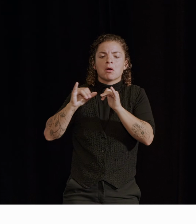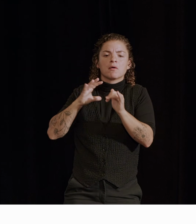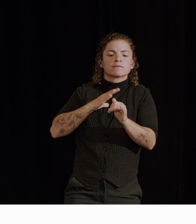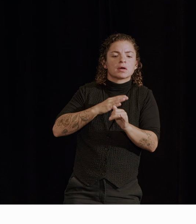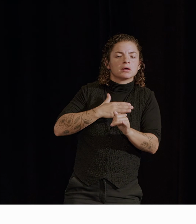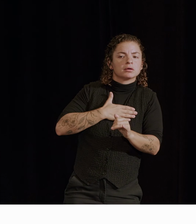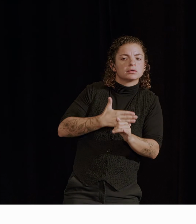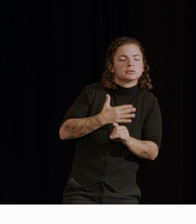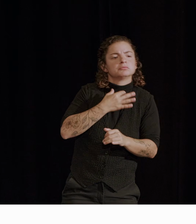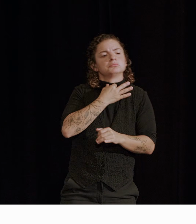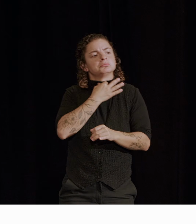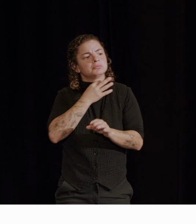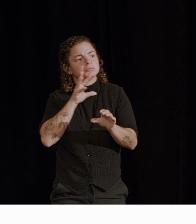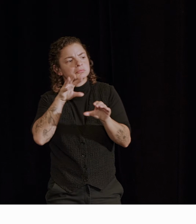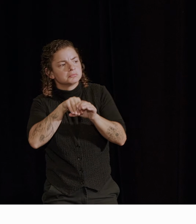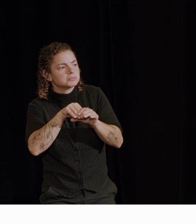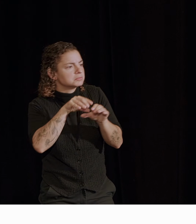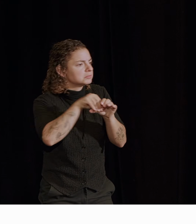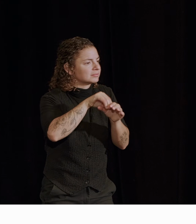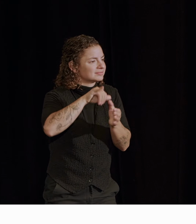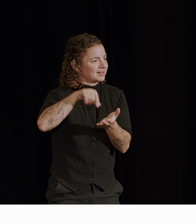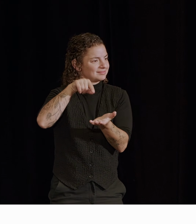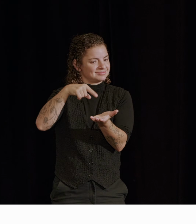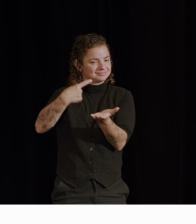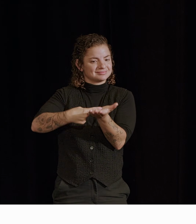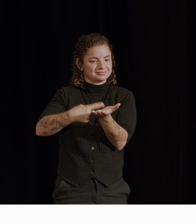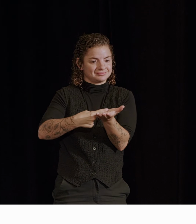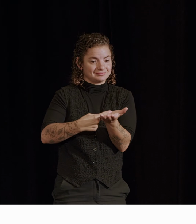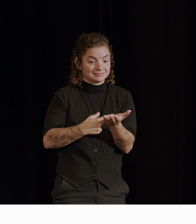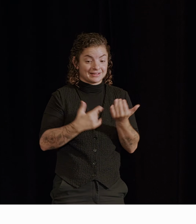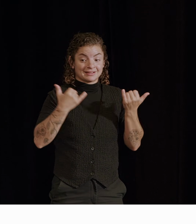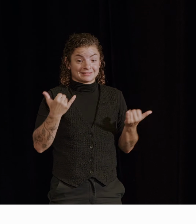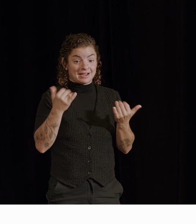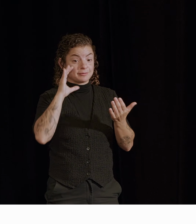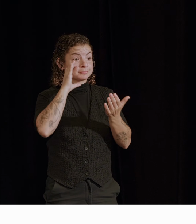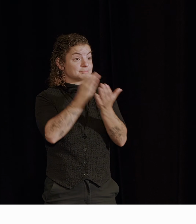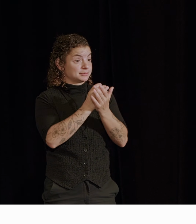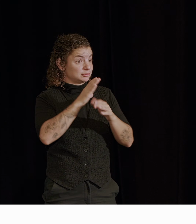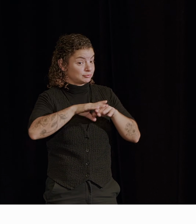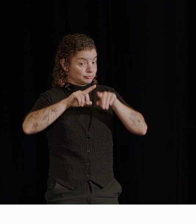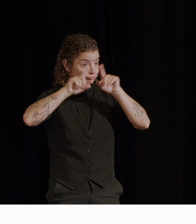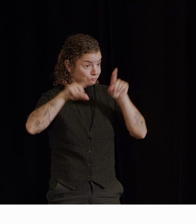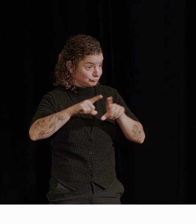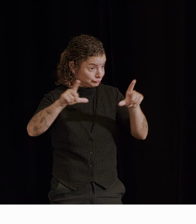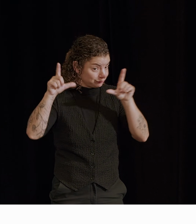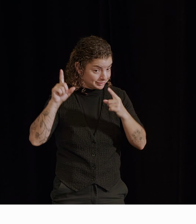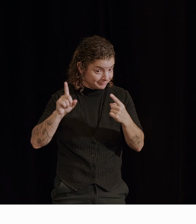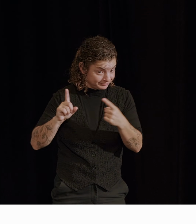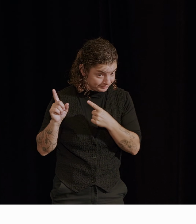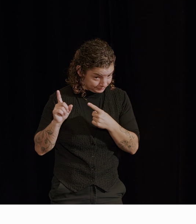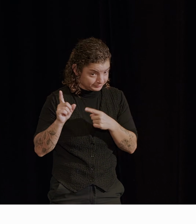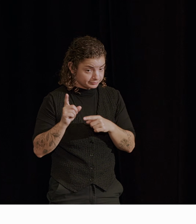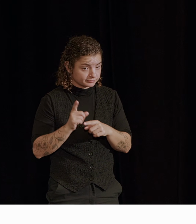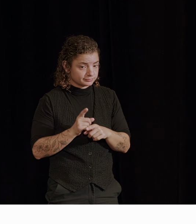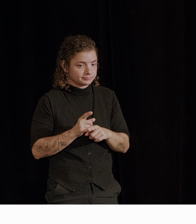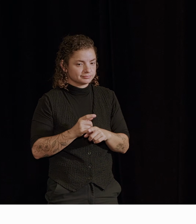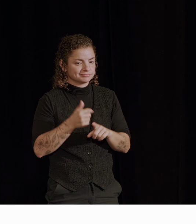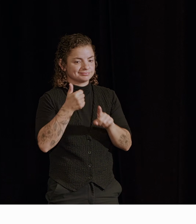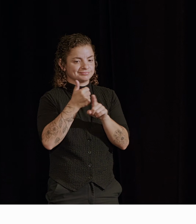Now I have on screen an image similar to the one Maxine was showing before of the Ray-Ban meta,